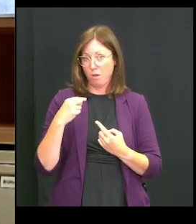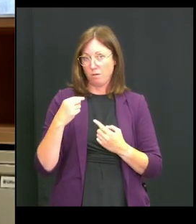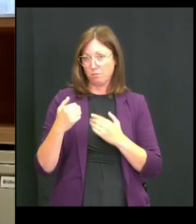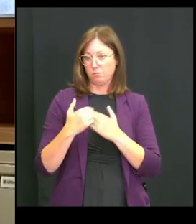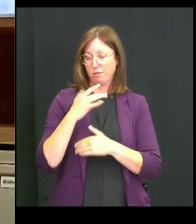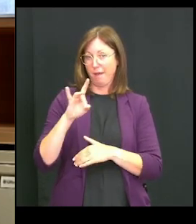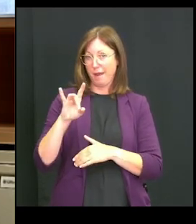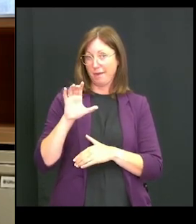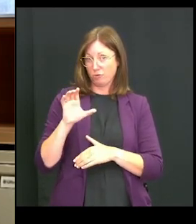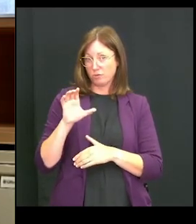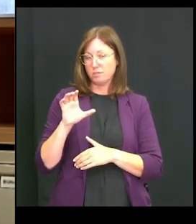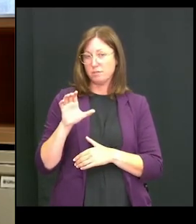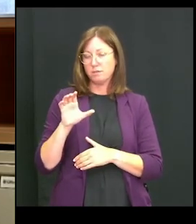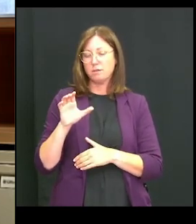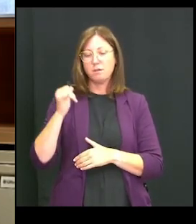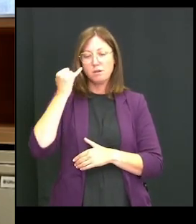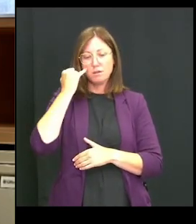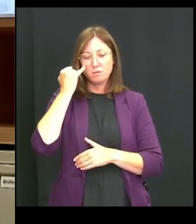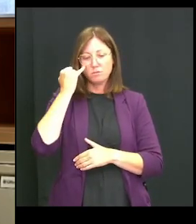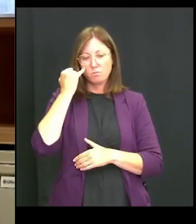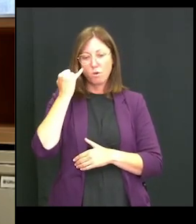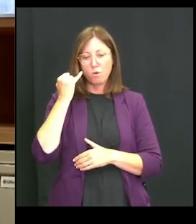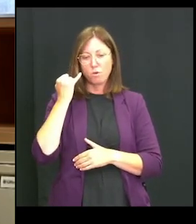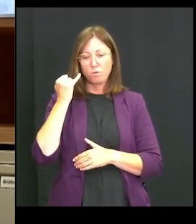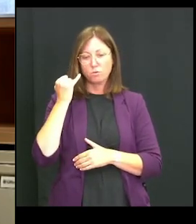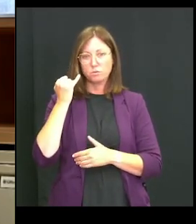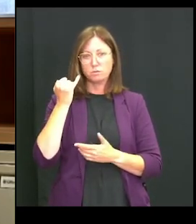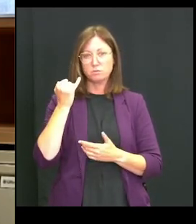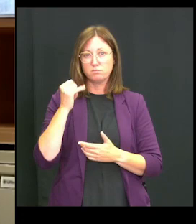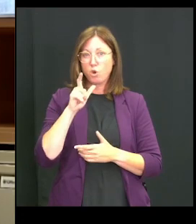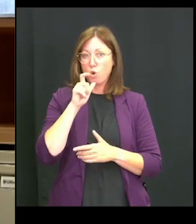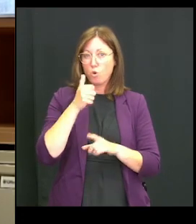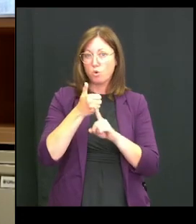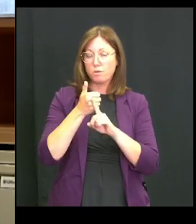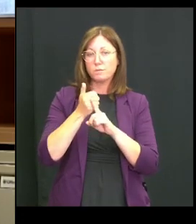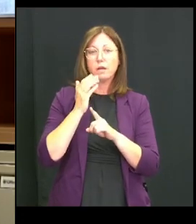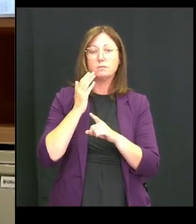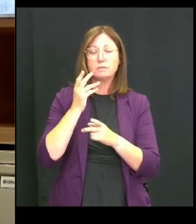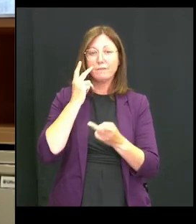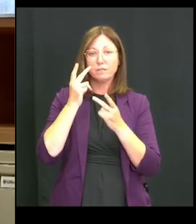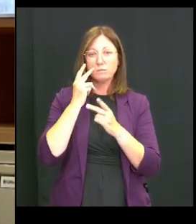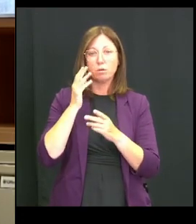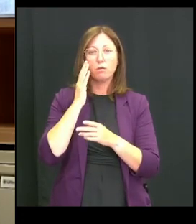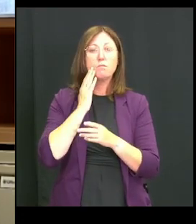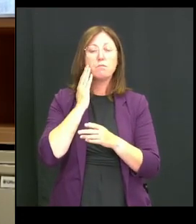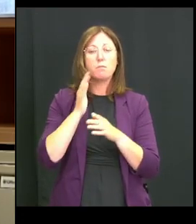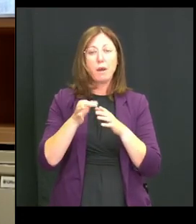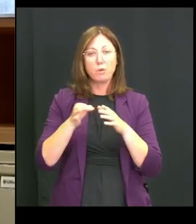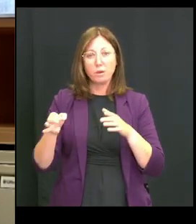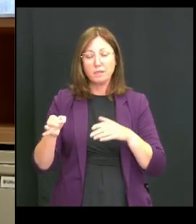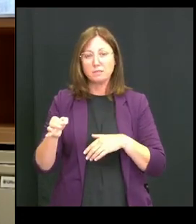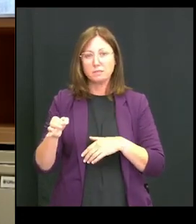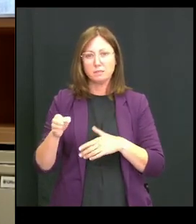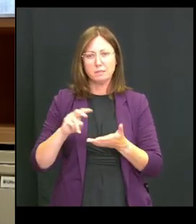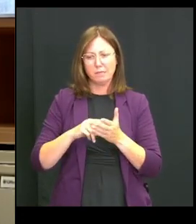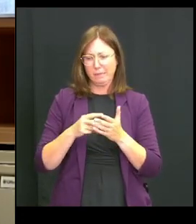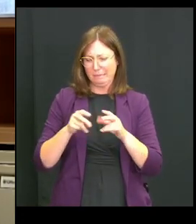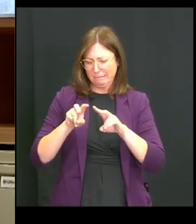if you want to pick up the share of visible minorities that are in that, you're really slicing and dicing the sample pretty fine there.